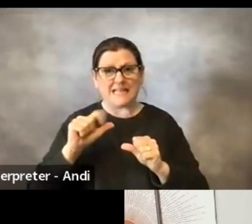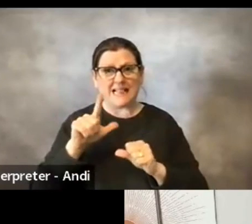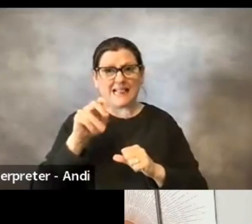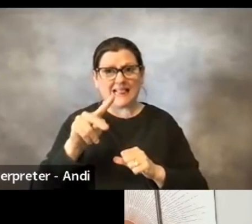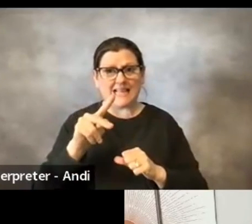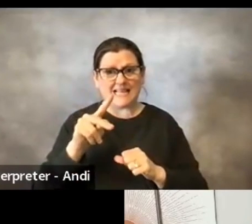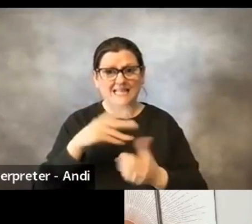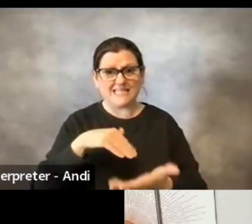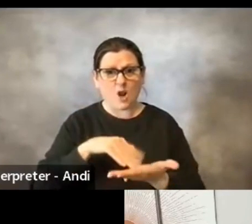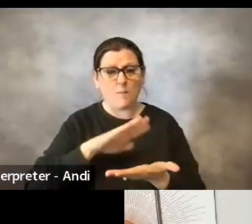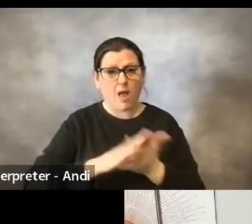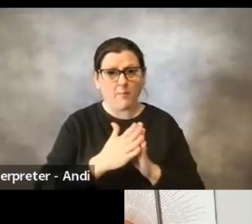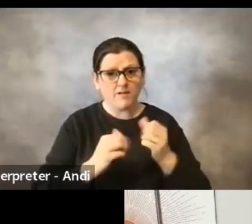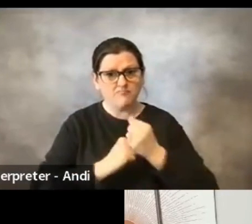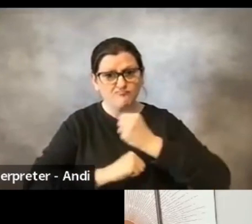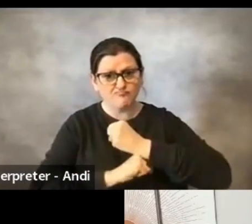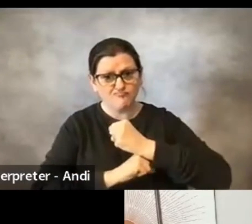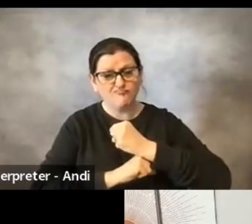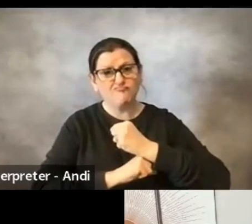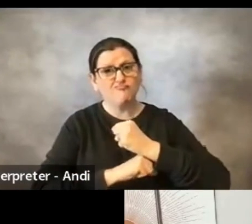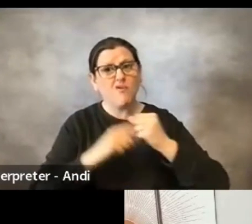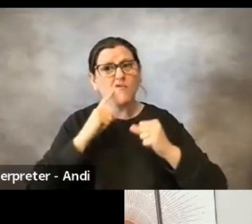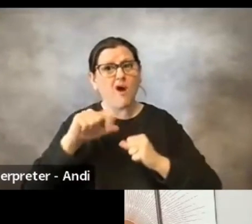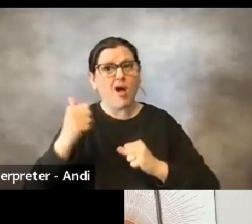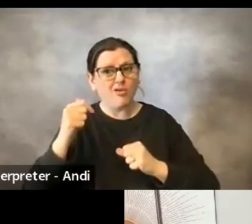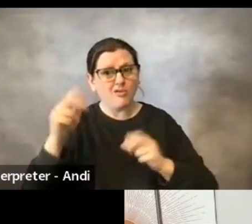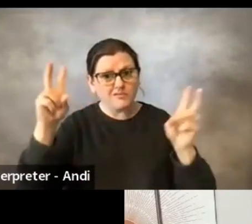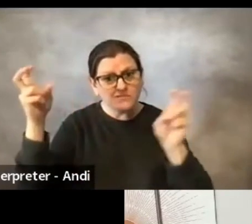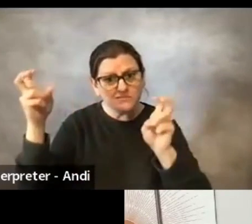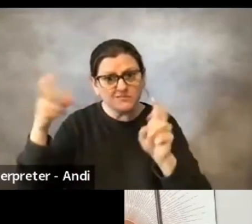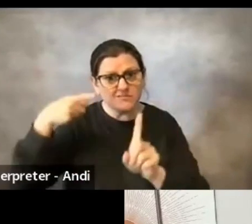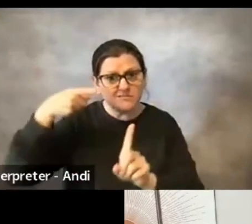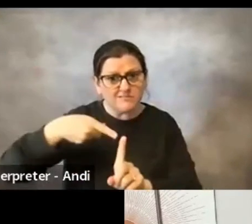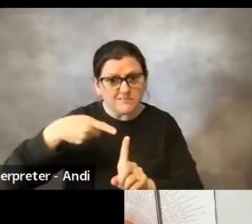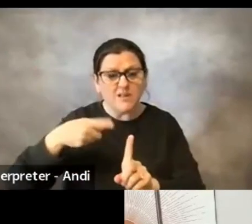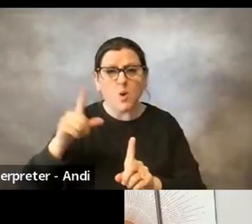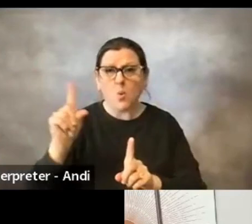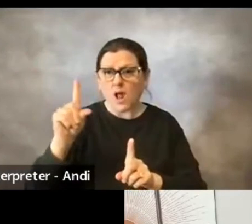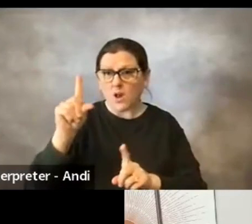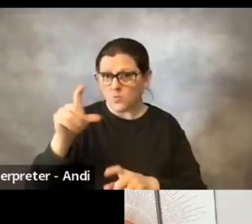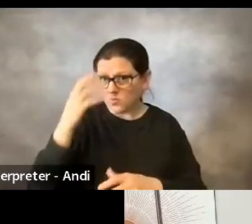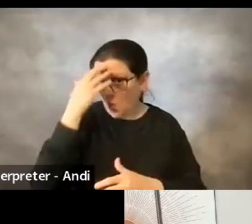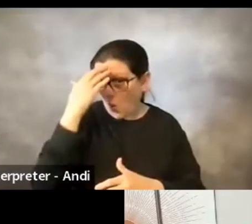other types of subject areas where we know there's, you know, this real need for support and